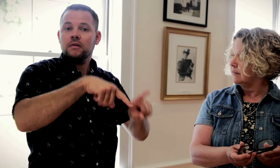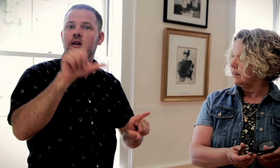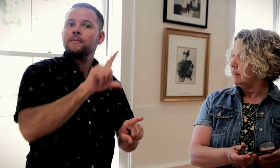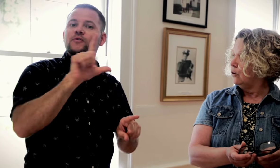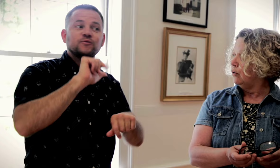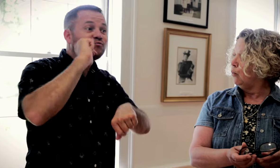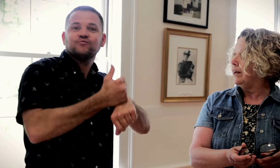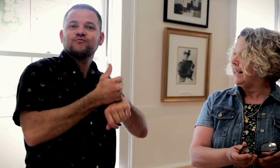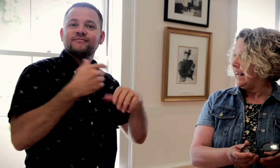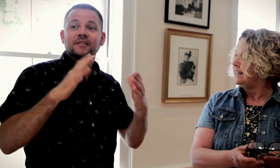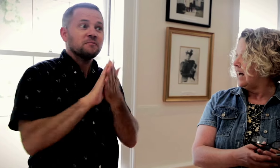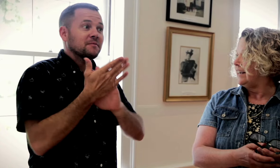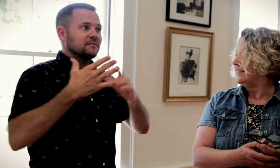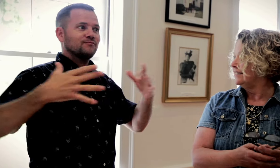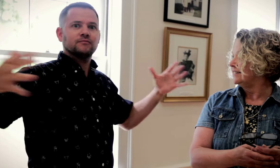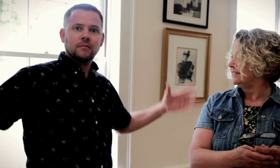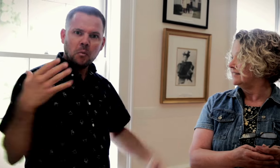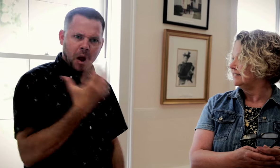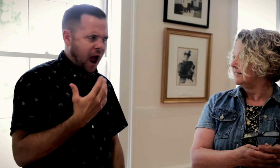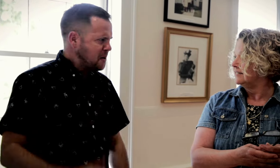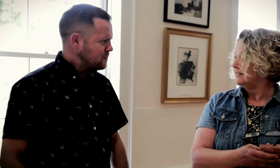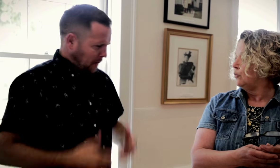And the library grew from there. Wow!